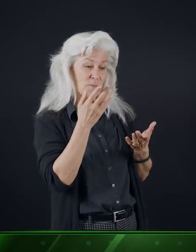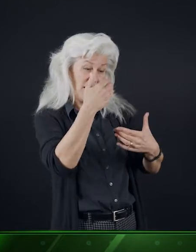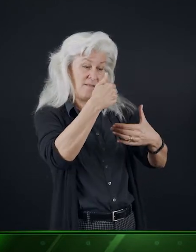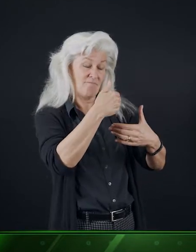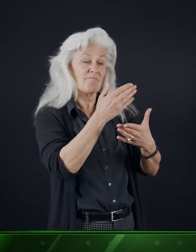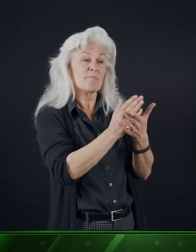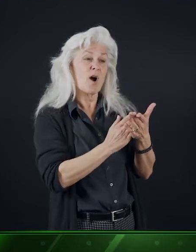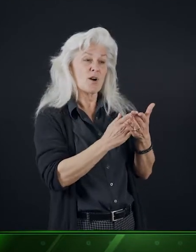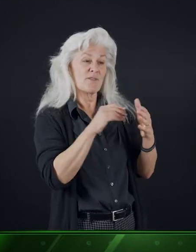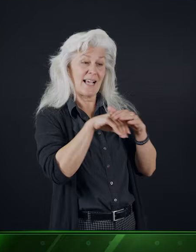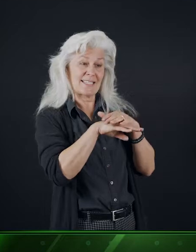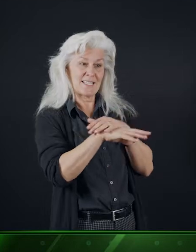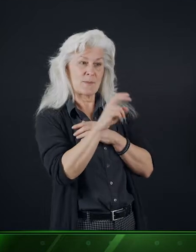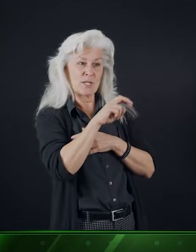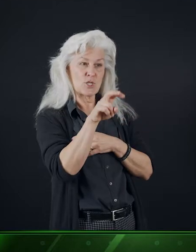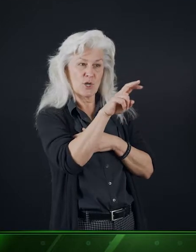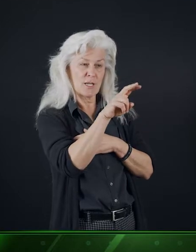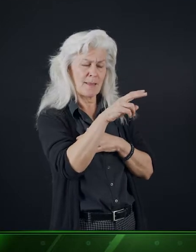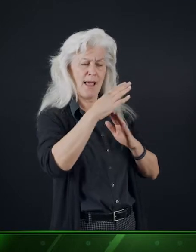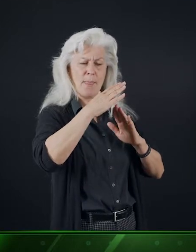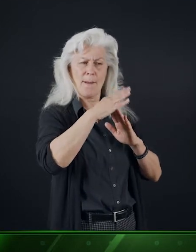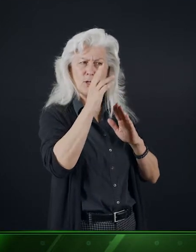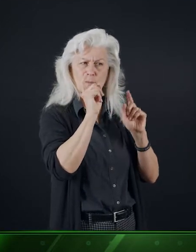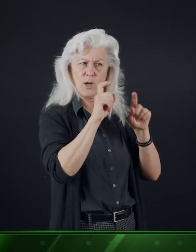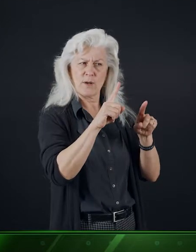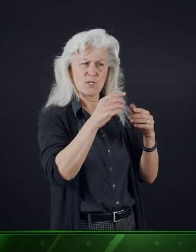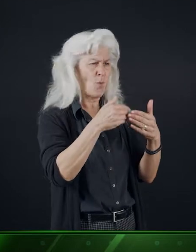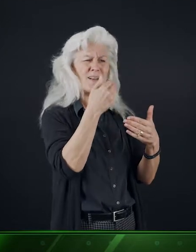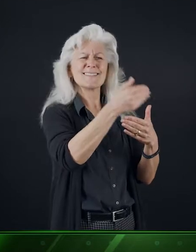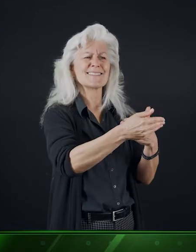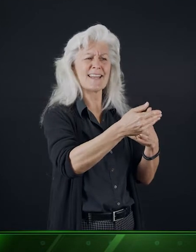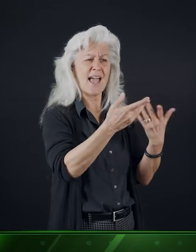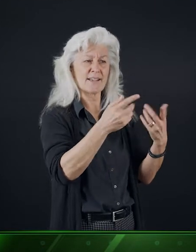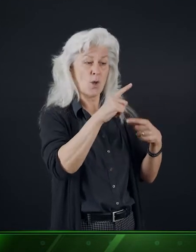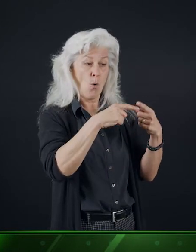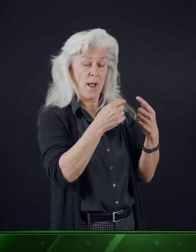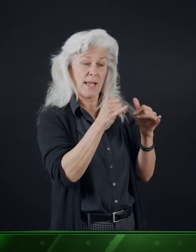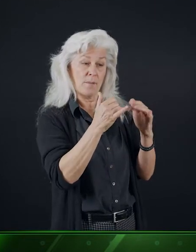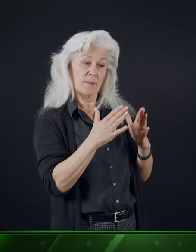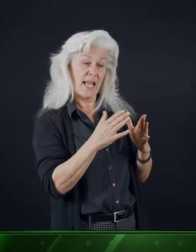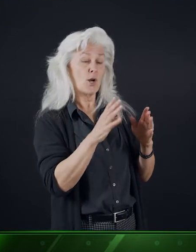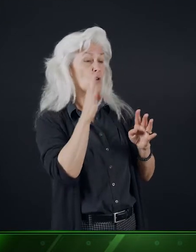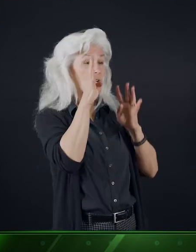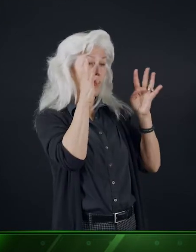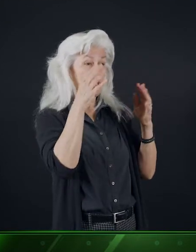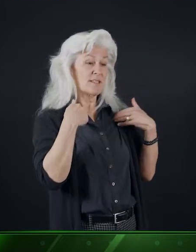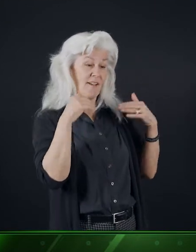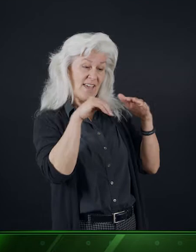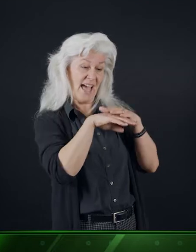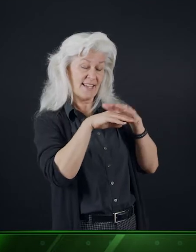What is next? When can players and creators get access to these features? That is the ultimate question.